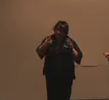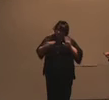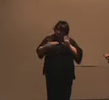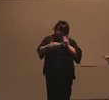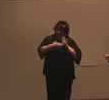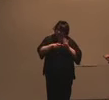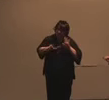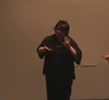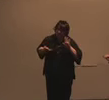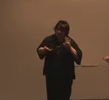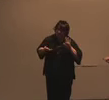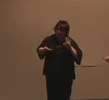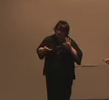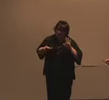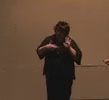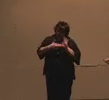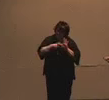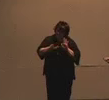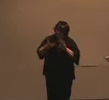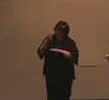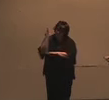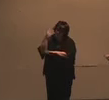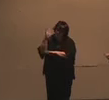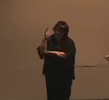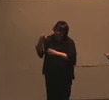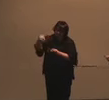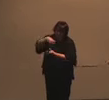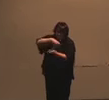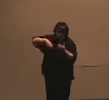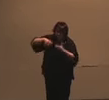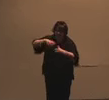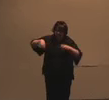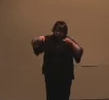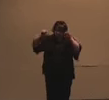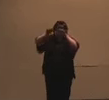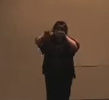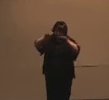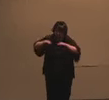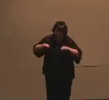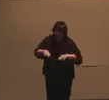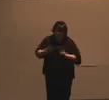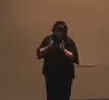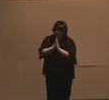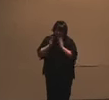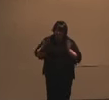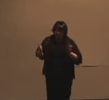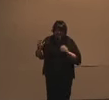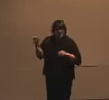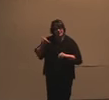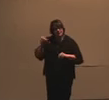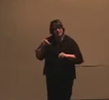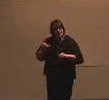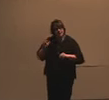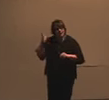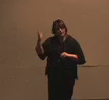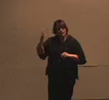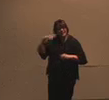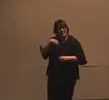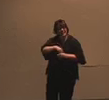and mixing the inside bookshelves, as if inside this library, some mixture